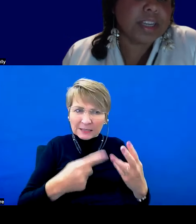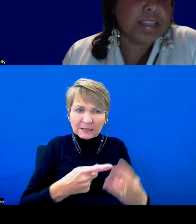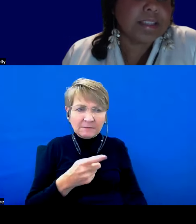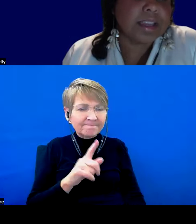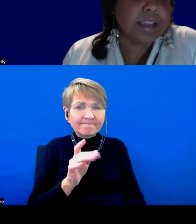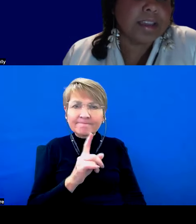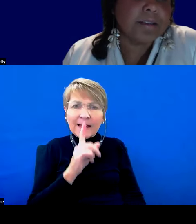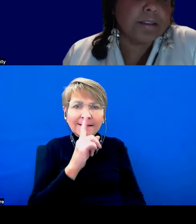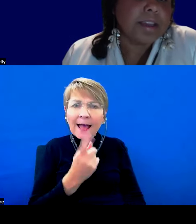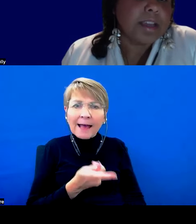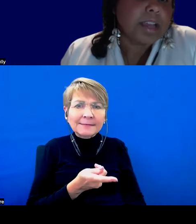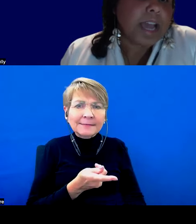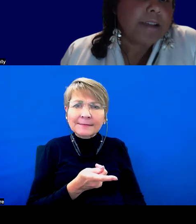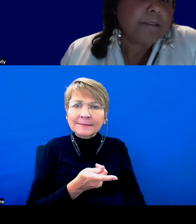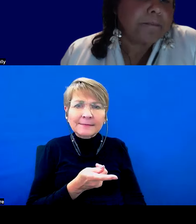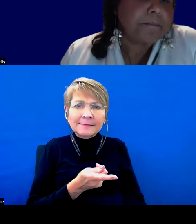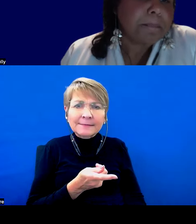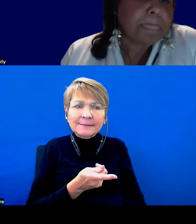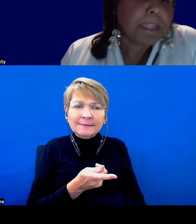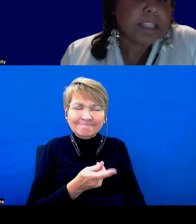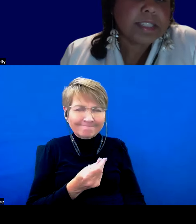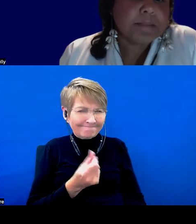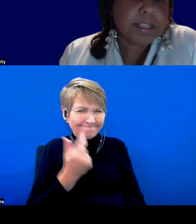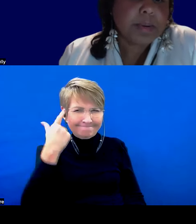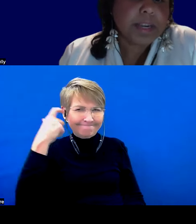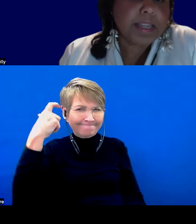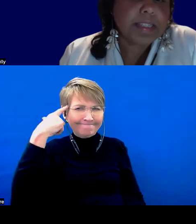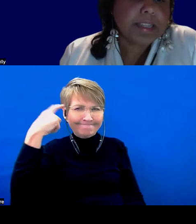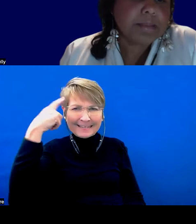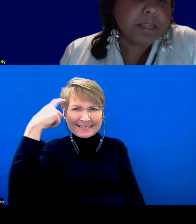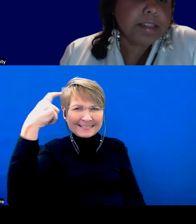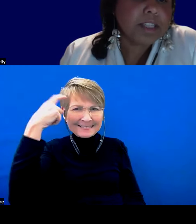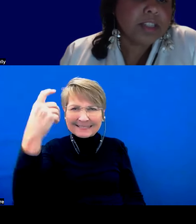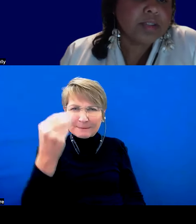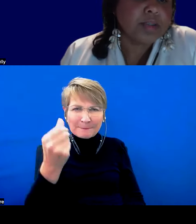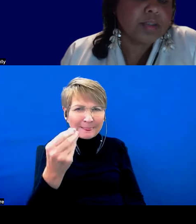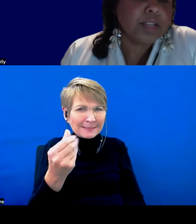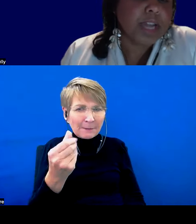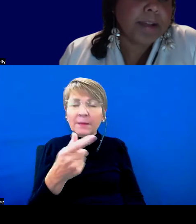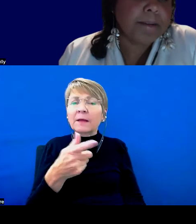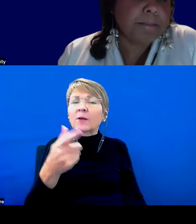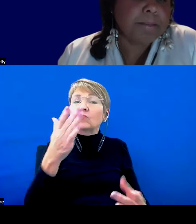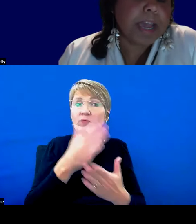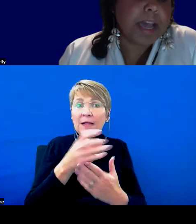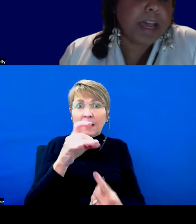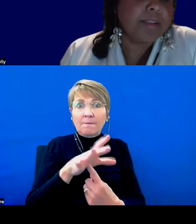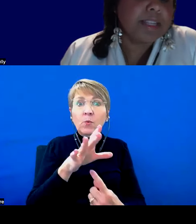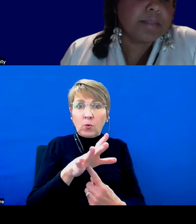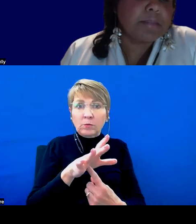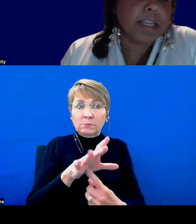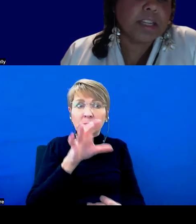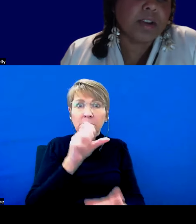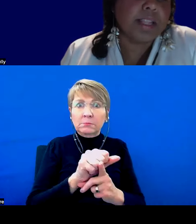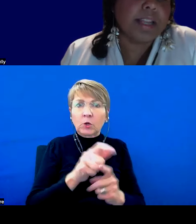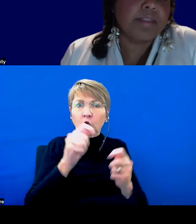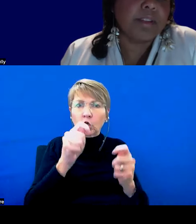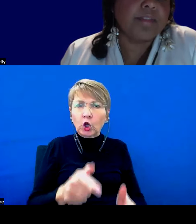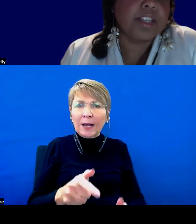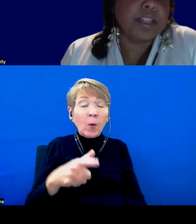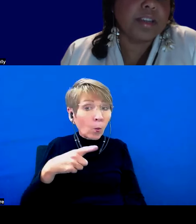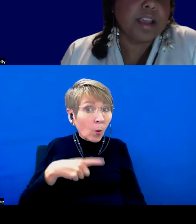is the key. So subsequent assessments are really dependent on the level of vision